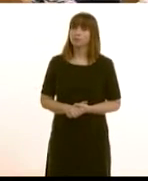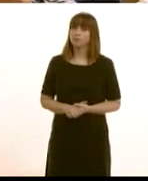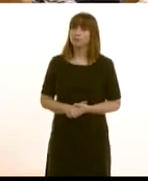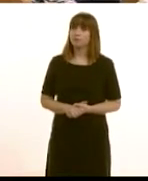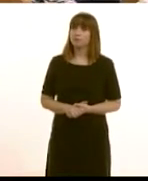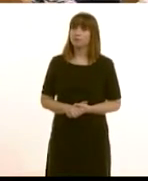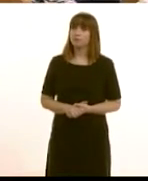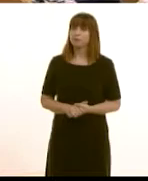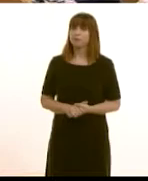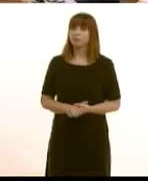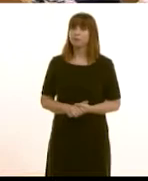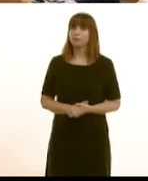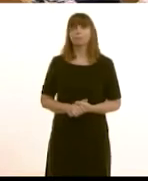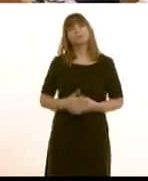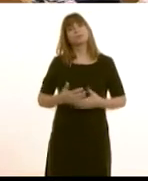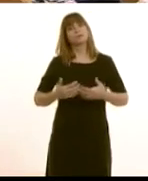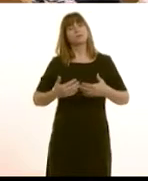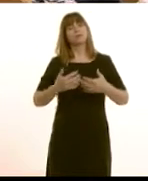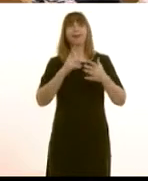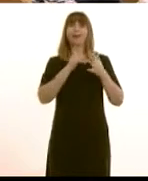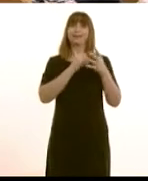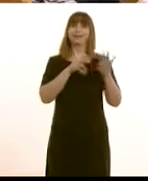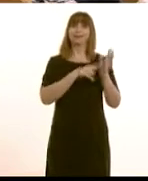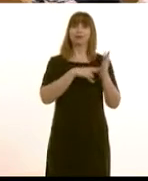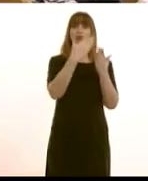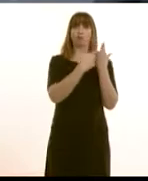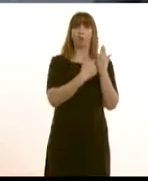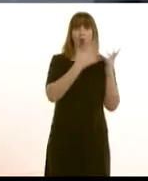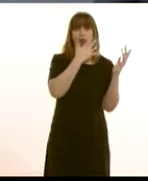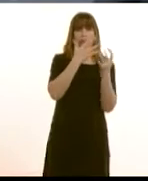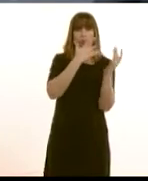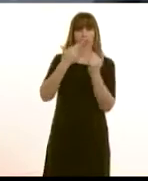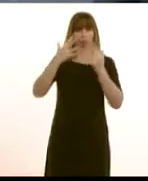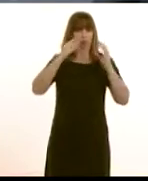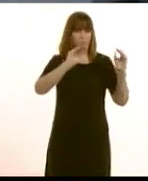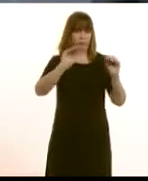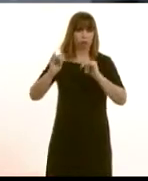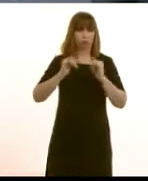First Minister, todayís Estyn report does demonstrate that schools displaying some elements